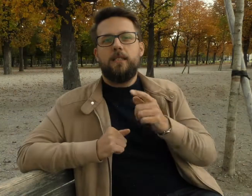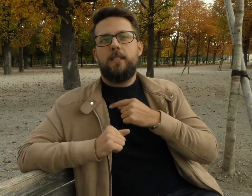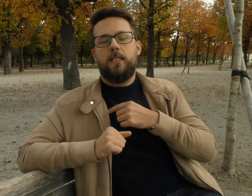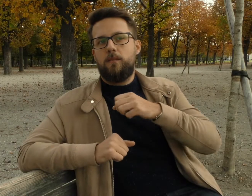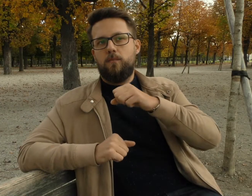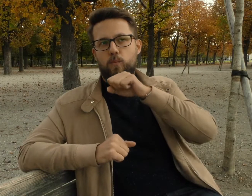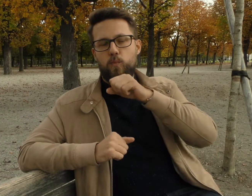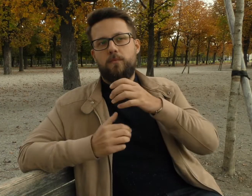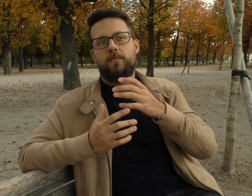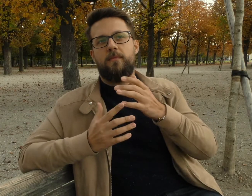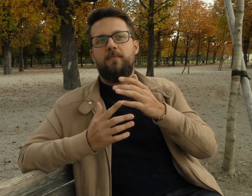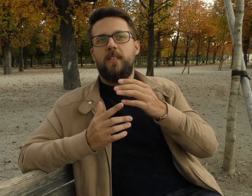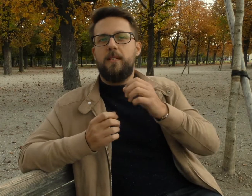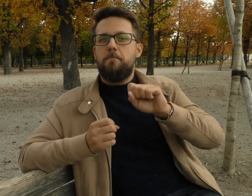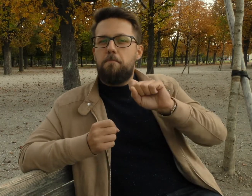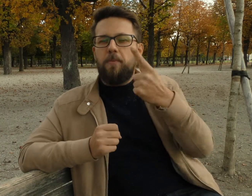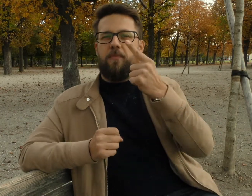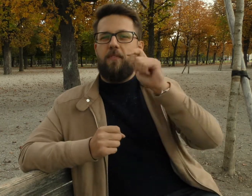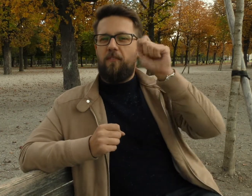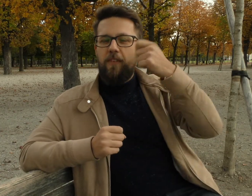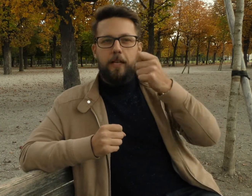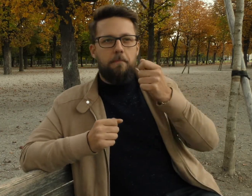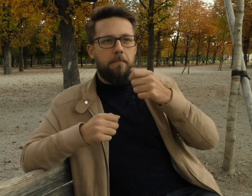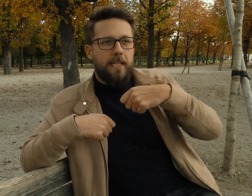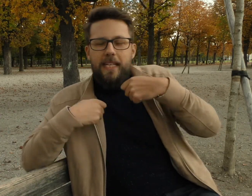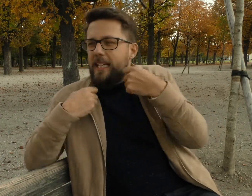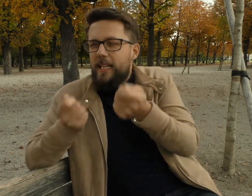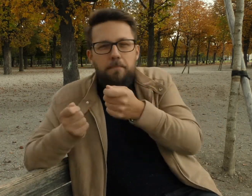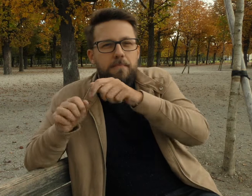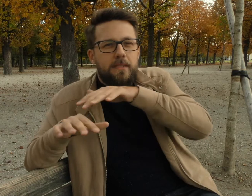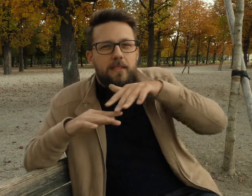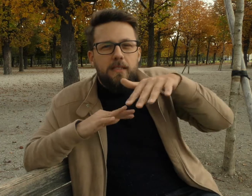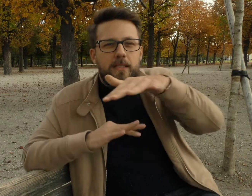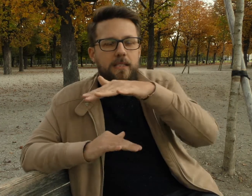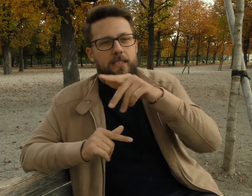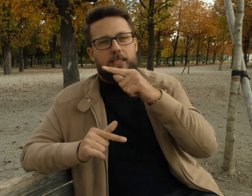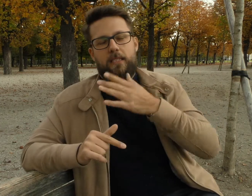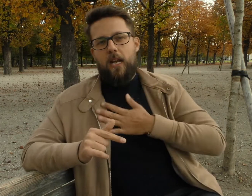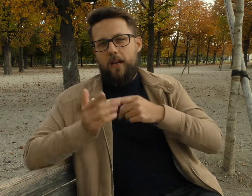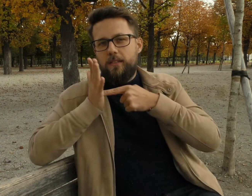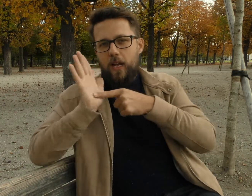I am passionate about capturing something special in films.